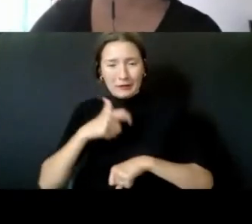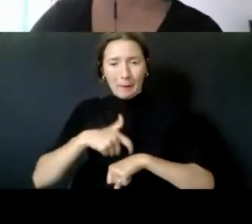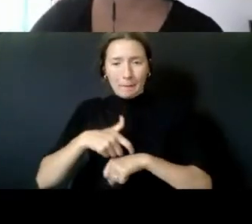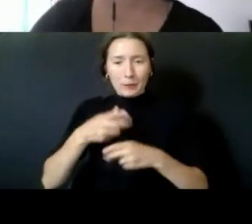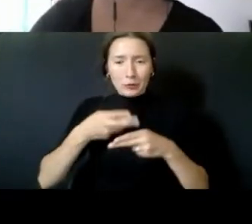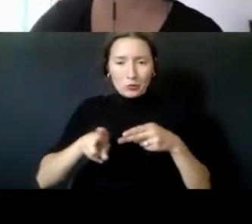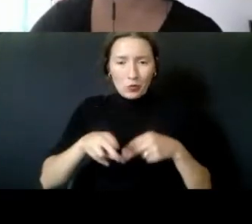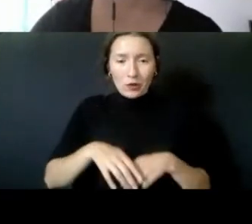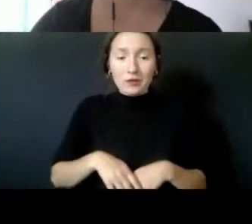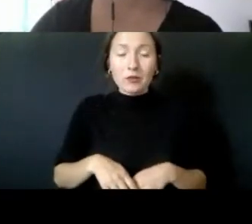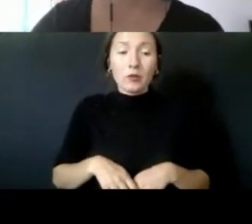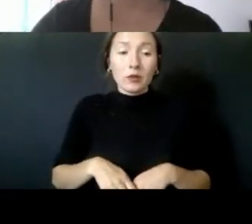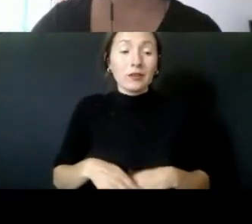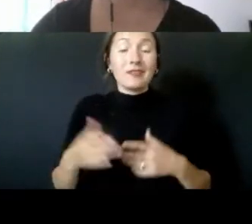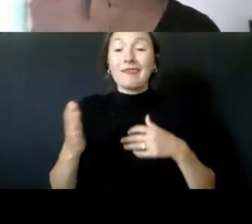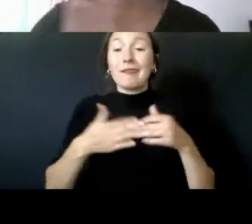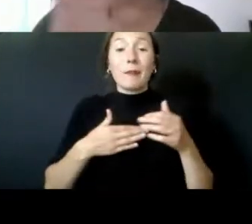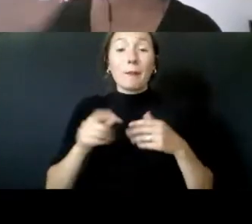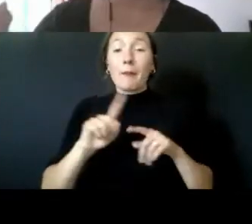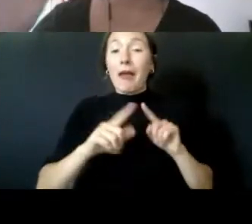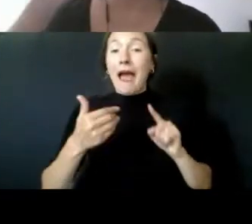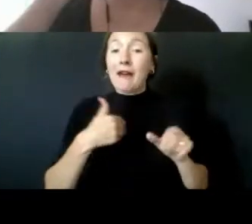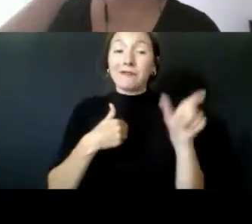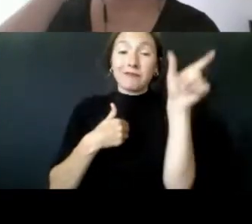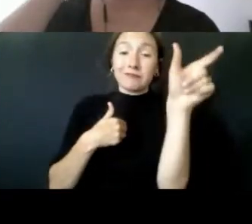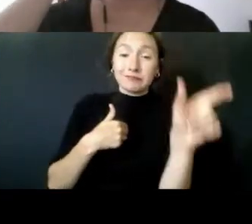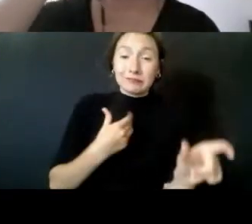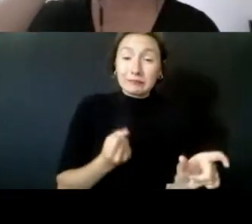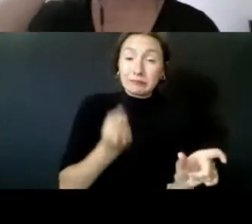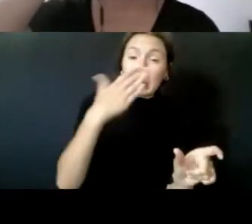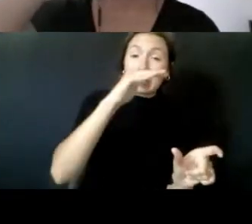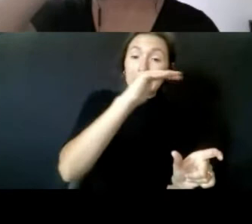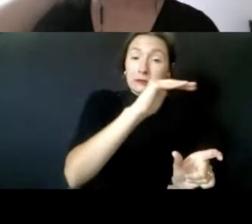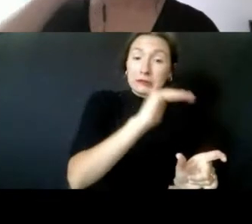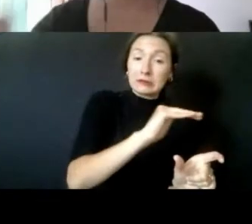reader i believe somebody you mentioned earlier on but one of the things that i